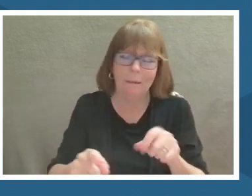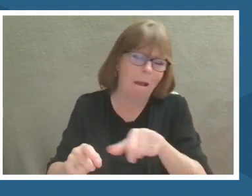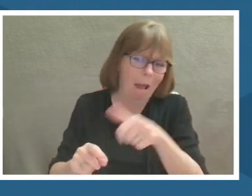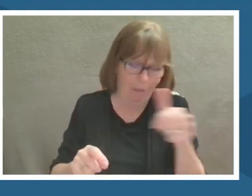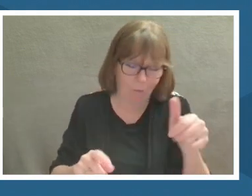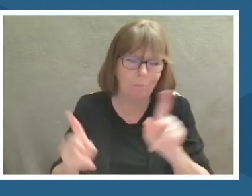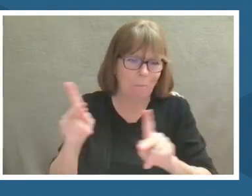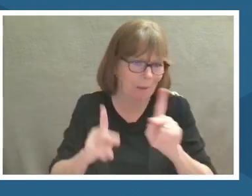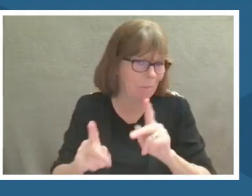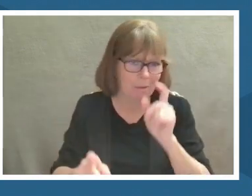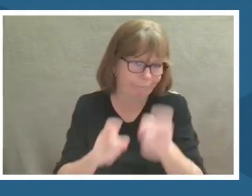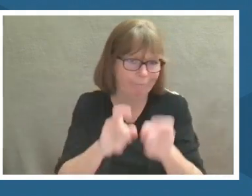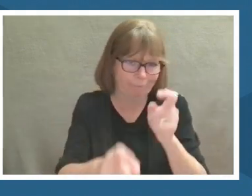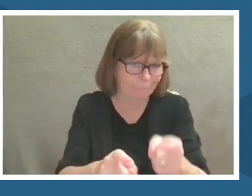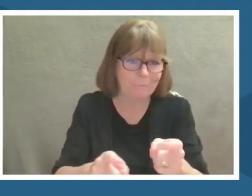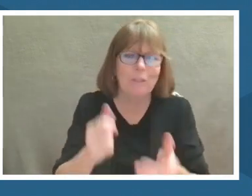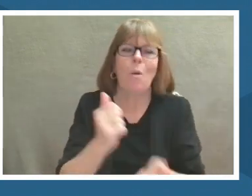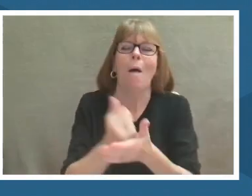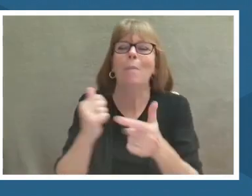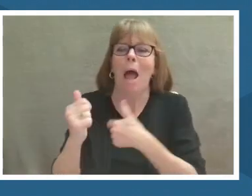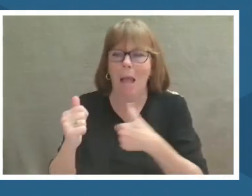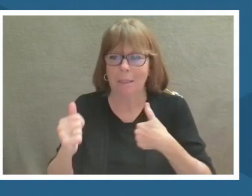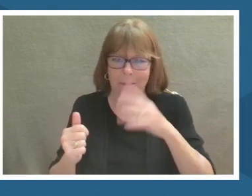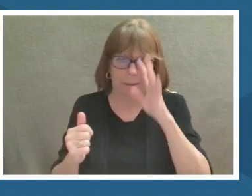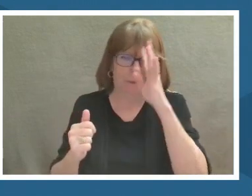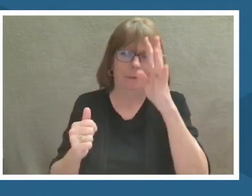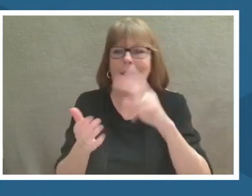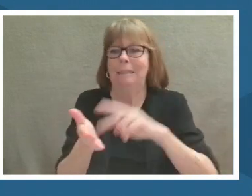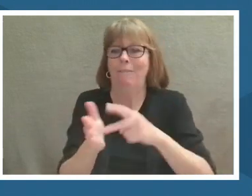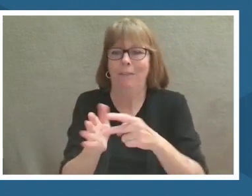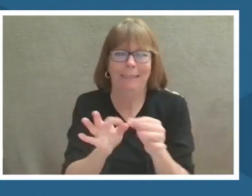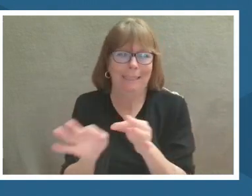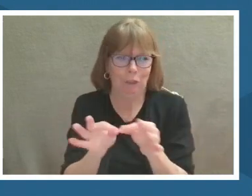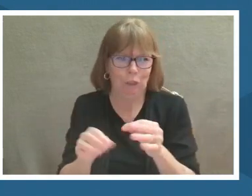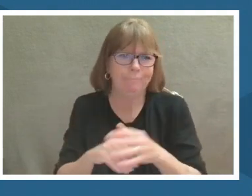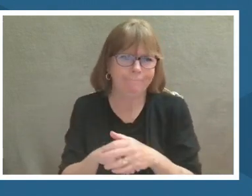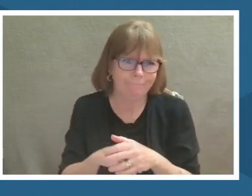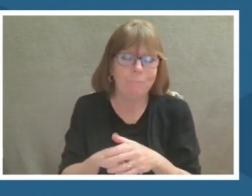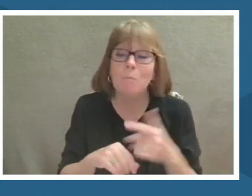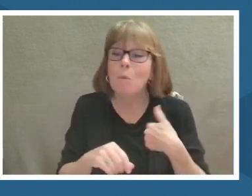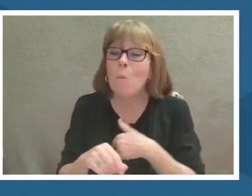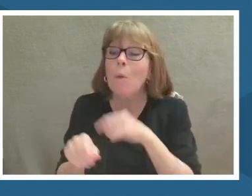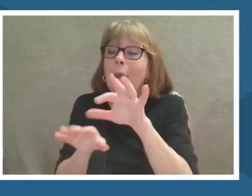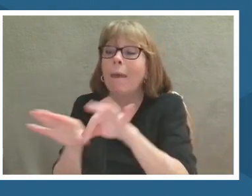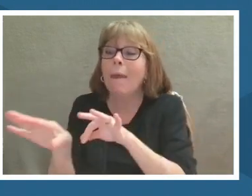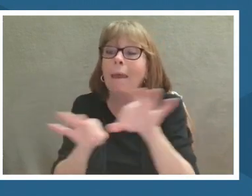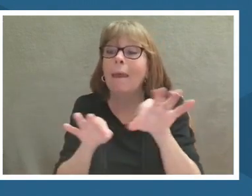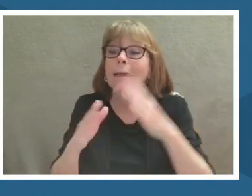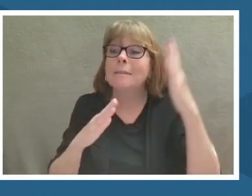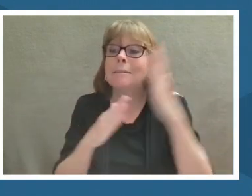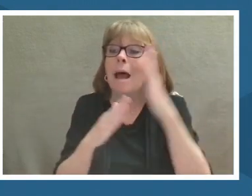definition if you will and some